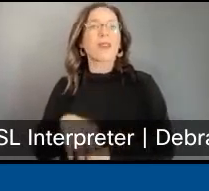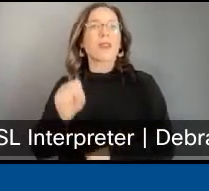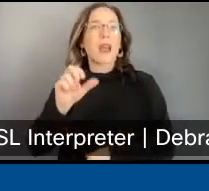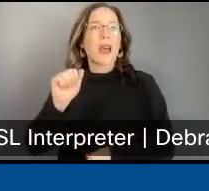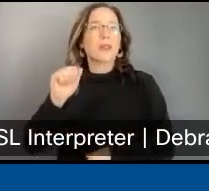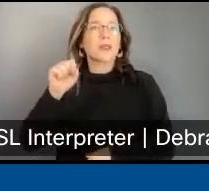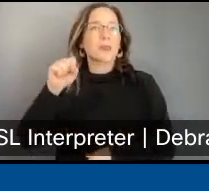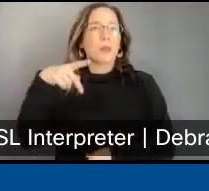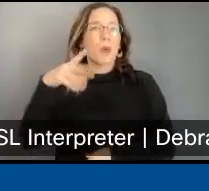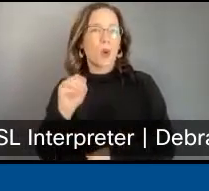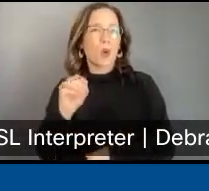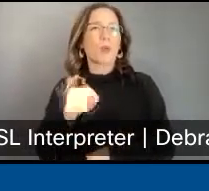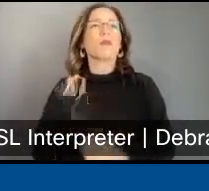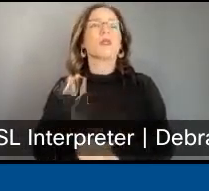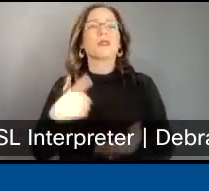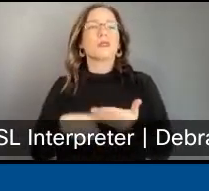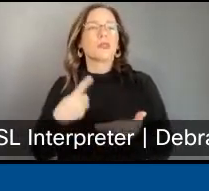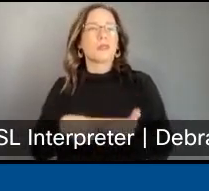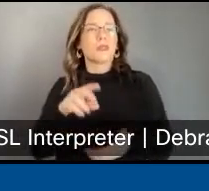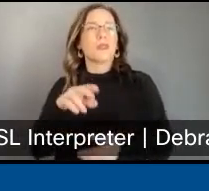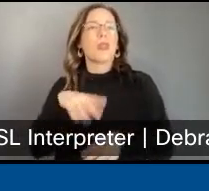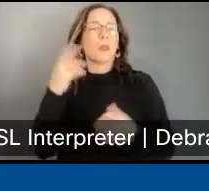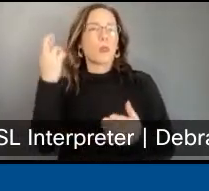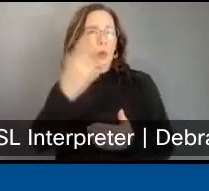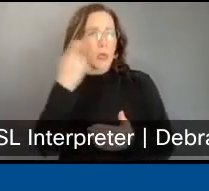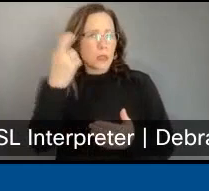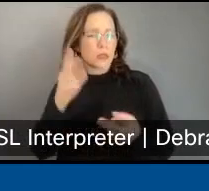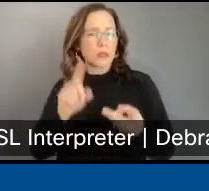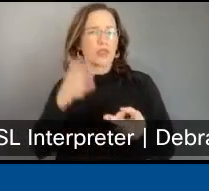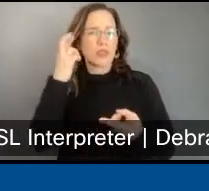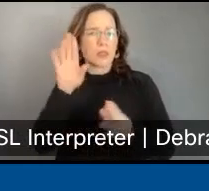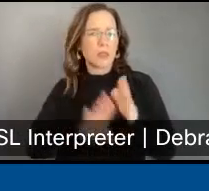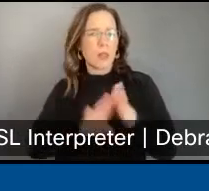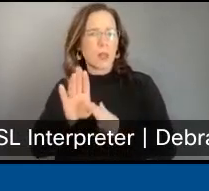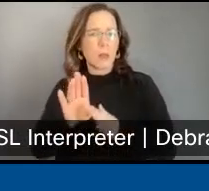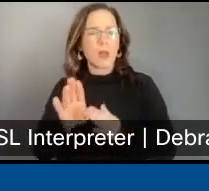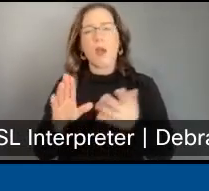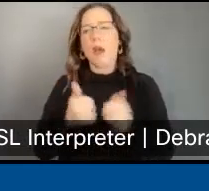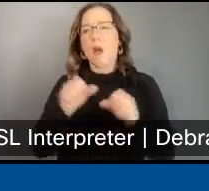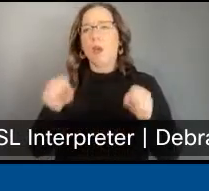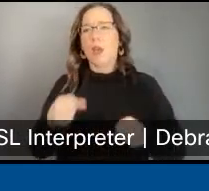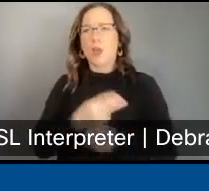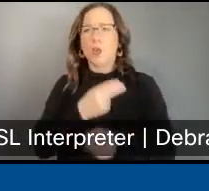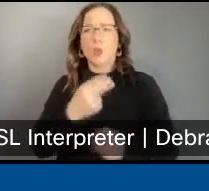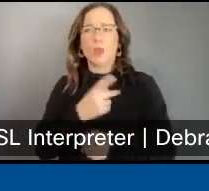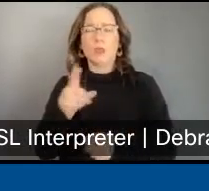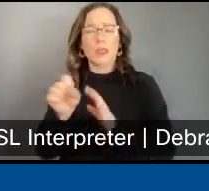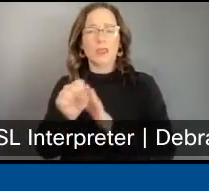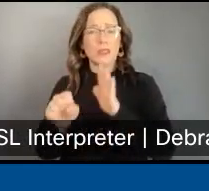They will cover the Software Acquisitions Guides purpose, why it was developed and how it can be utilized by states